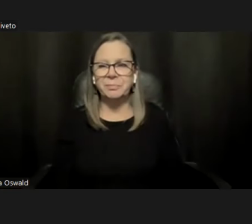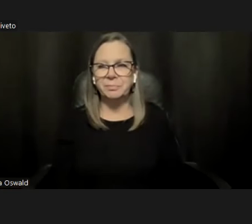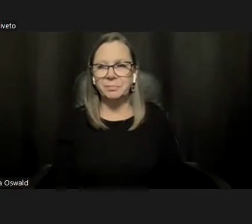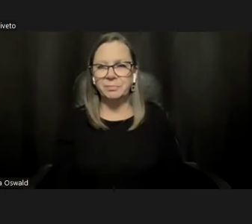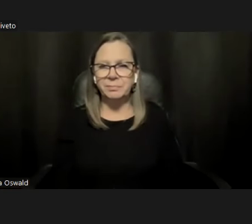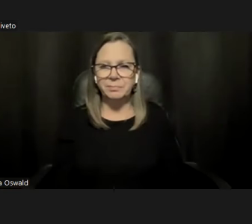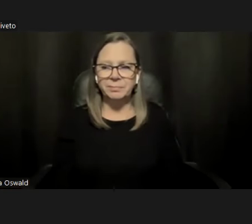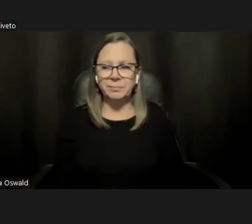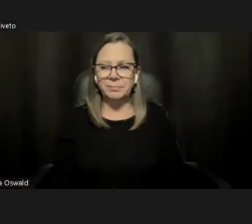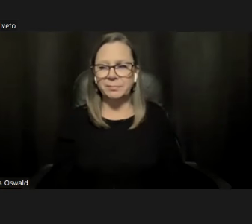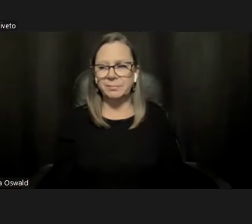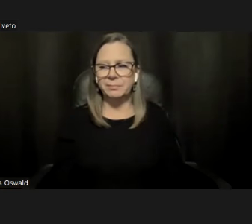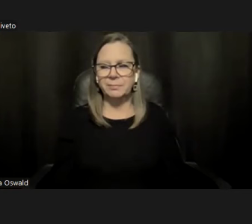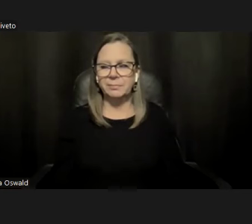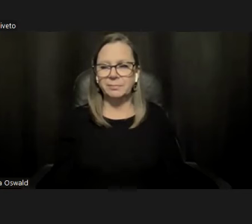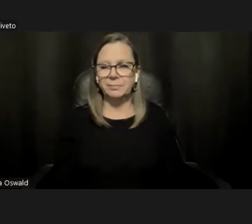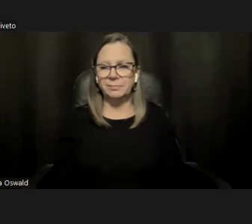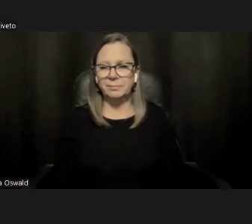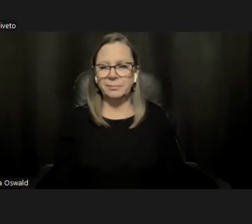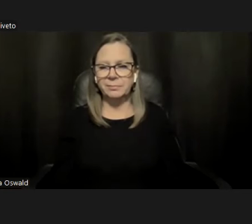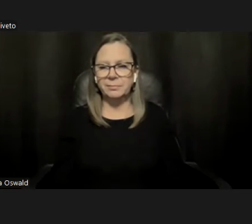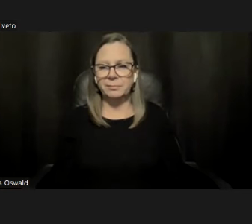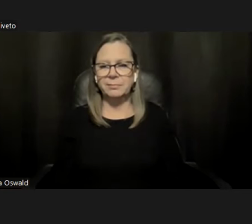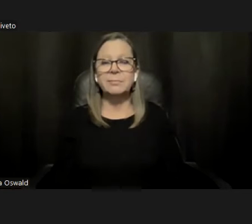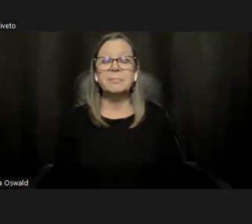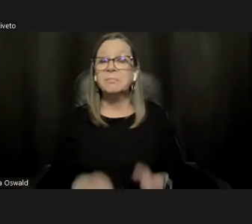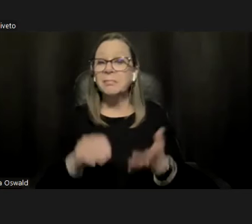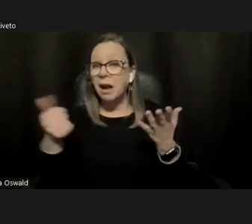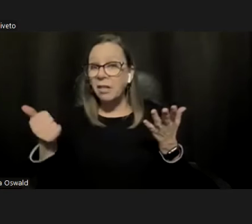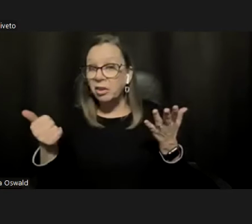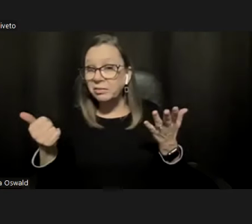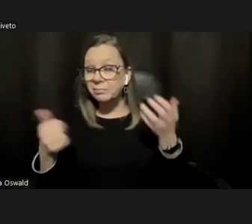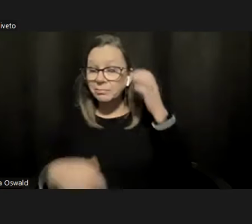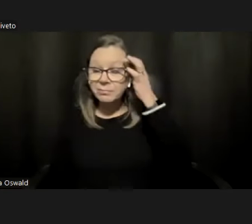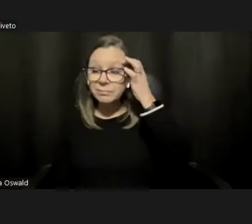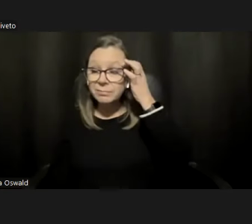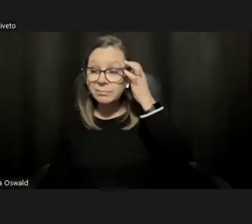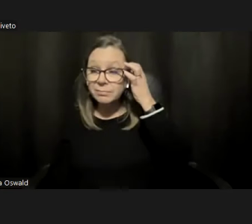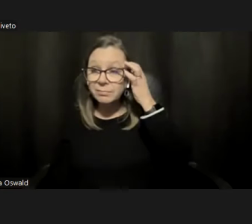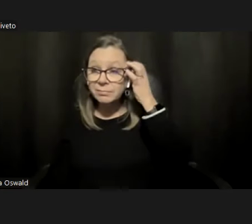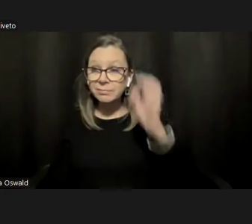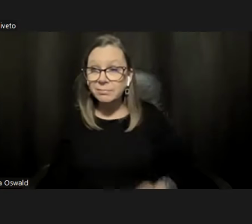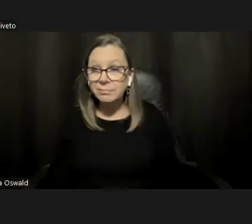it. Any other thoughts?